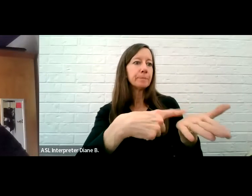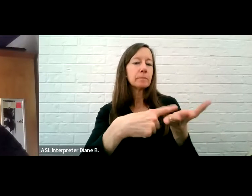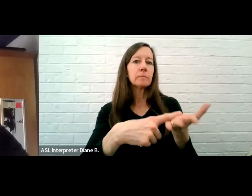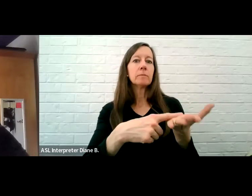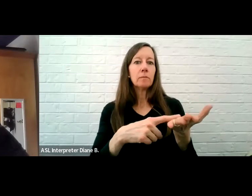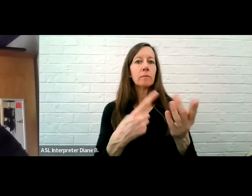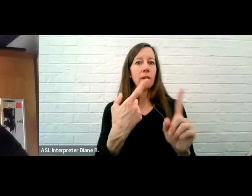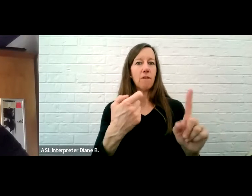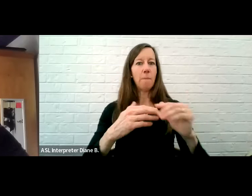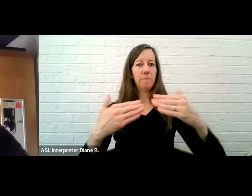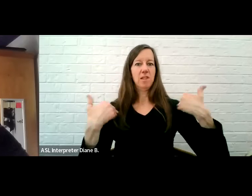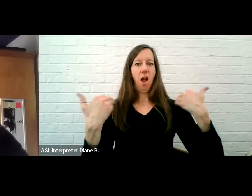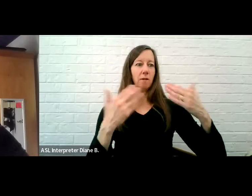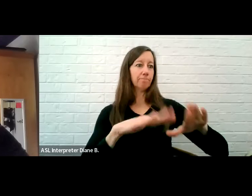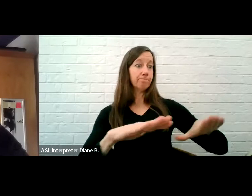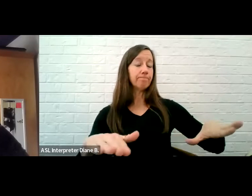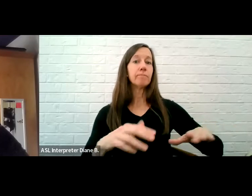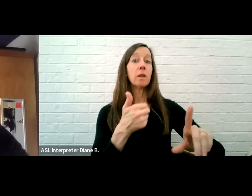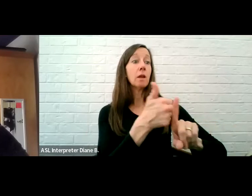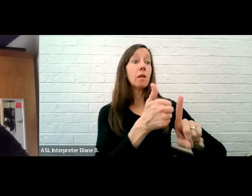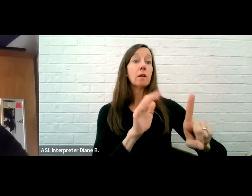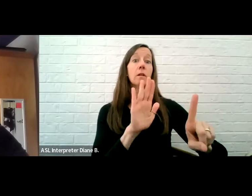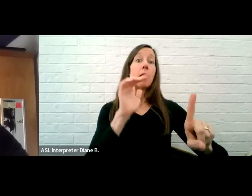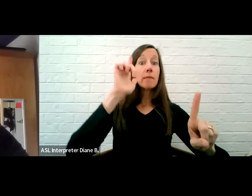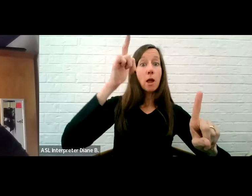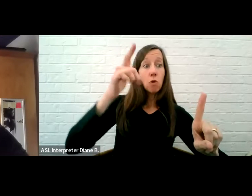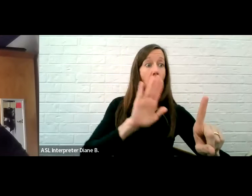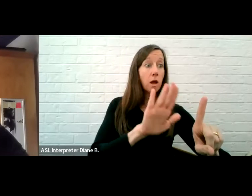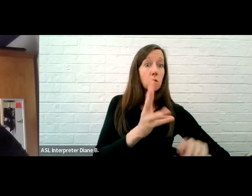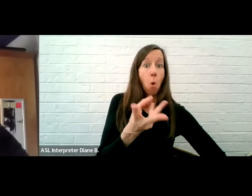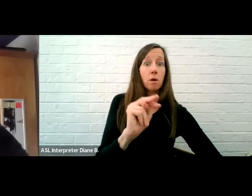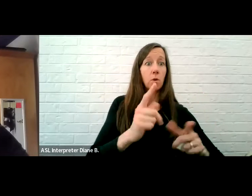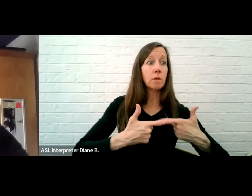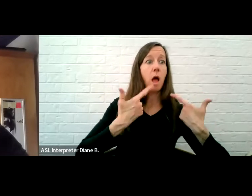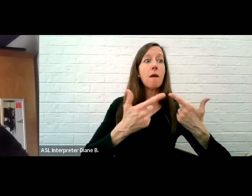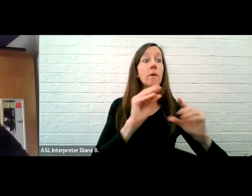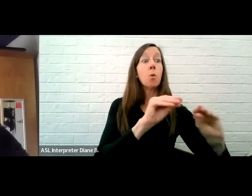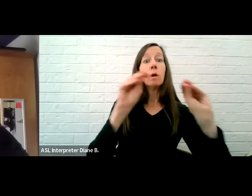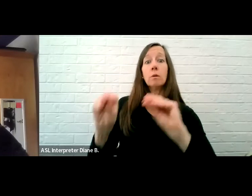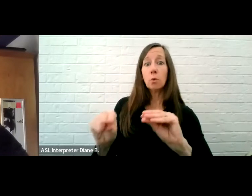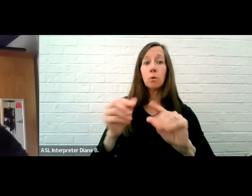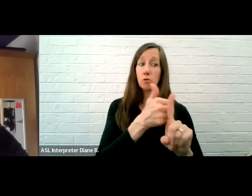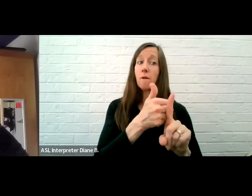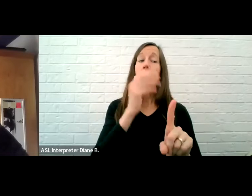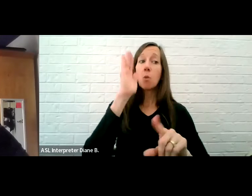when they would have their own life, they would move out on their own, and some cultures believe